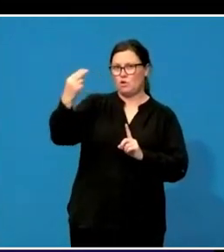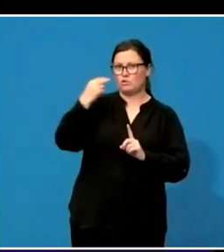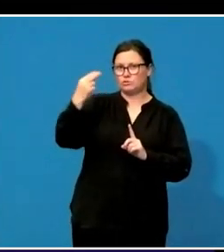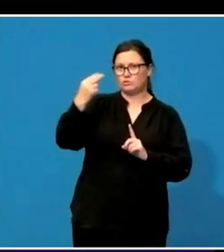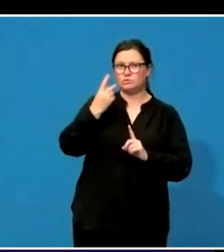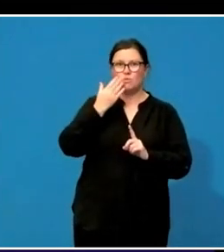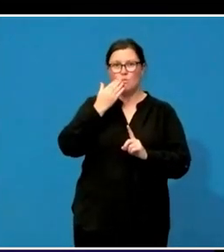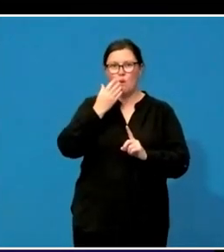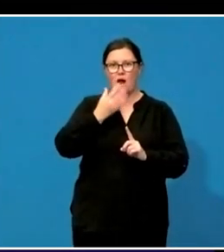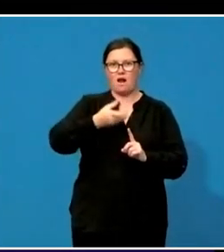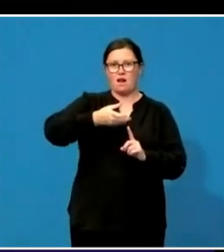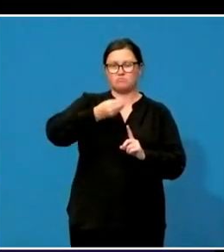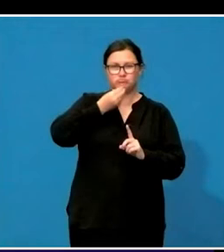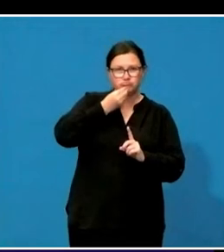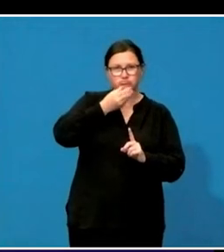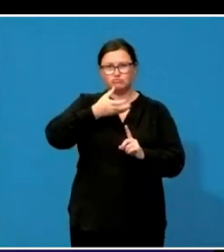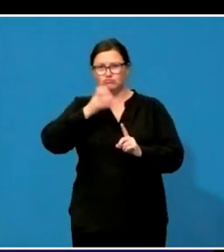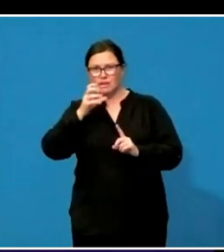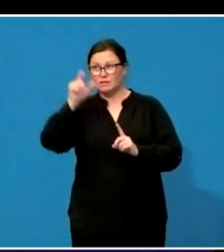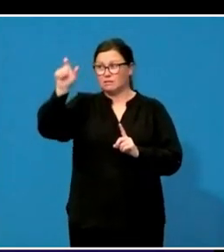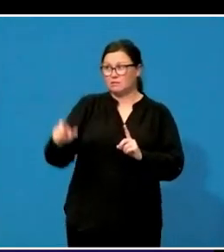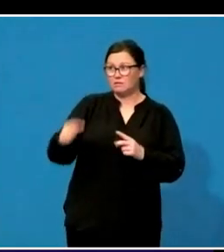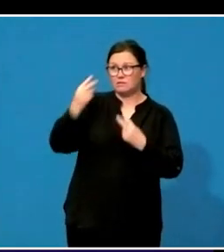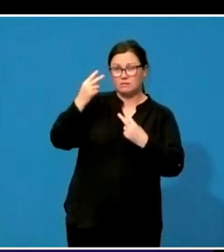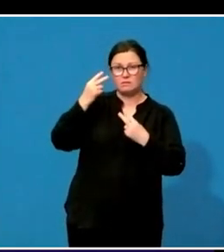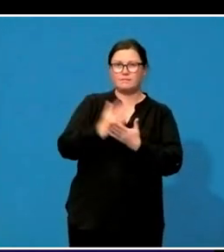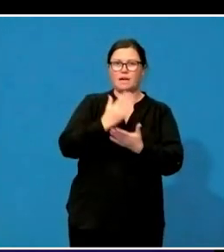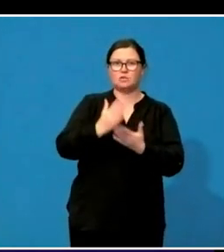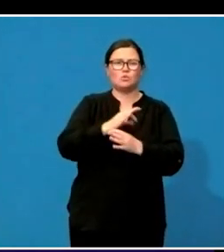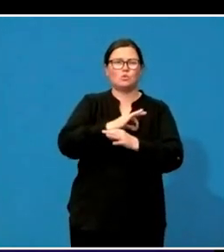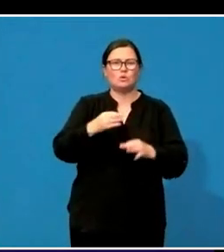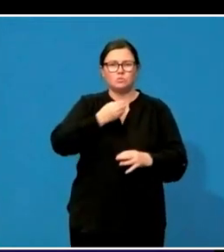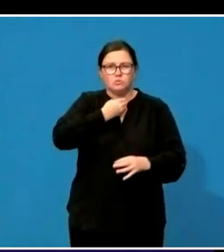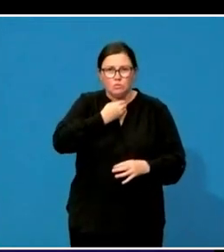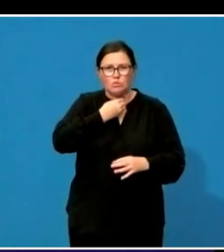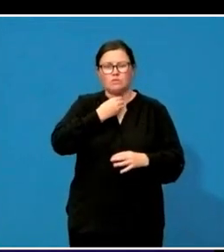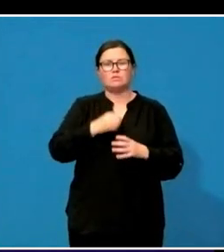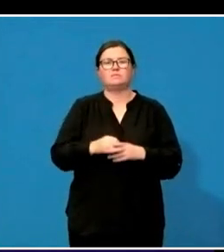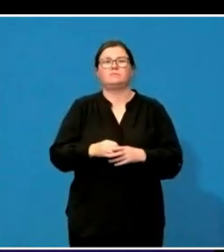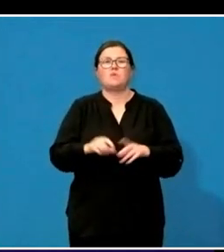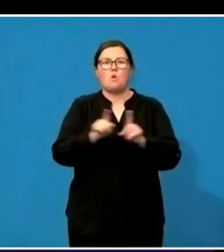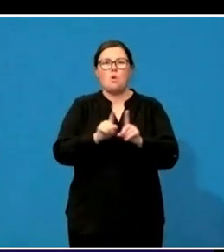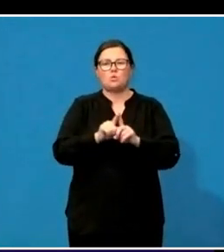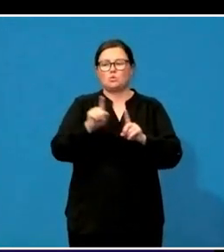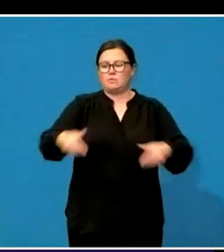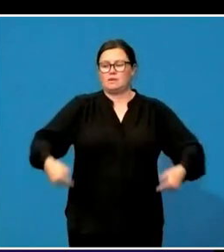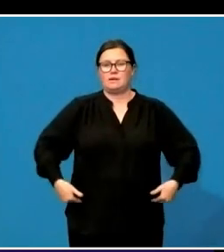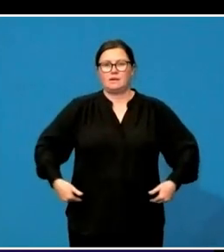doesn't choke. And as well as that, he has dislocated hips and so that restricts also